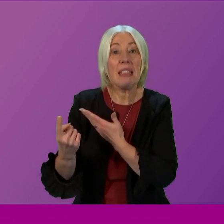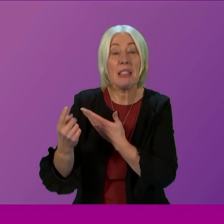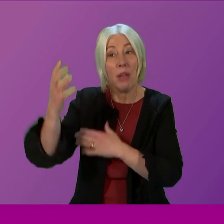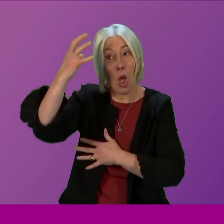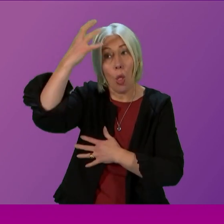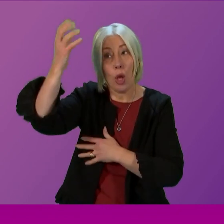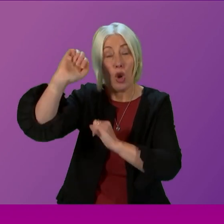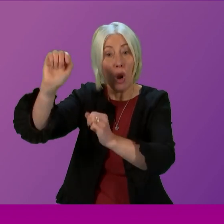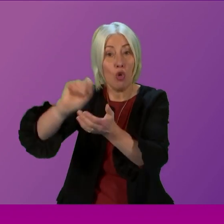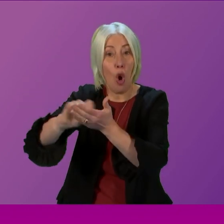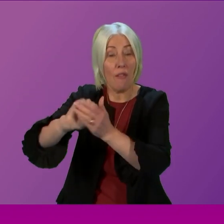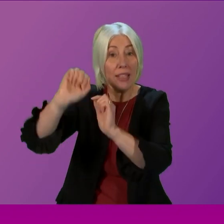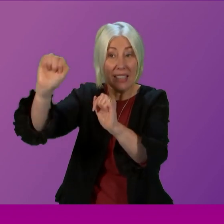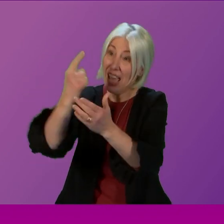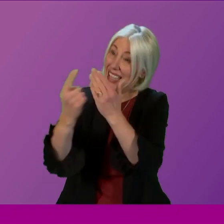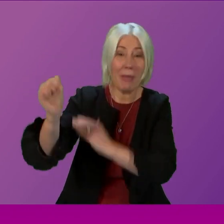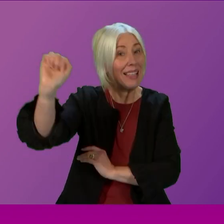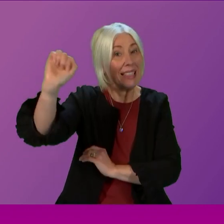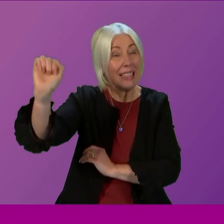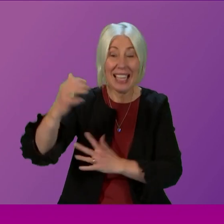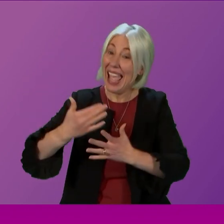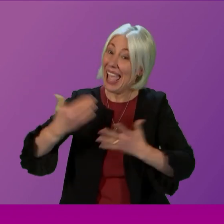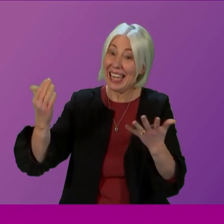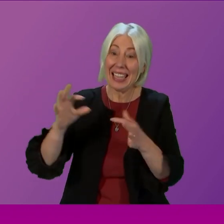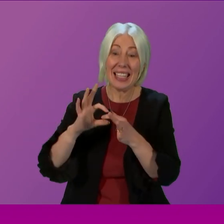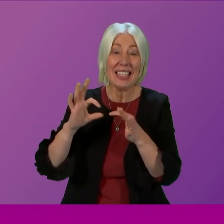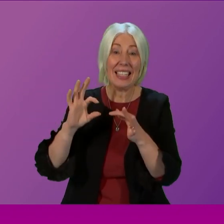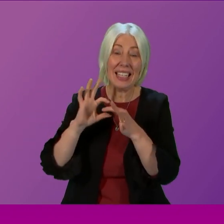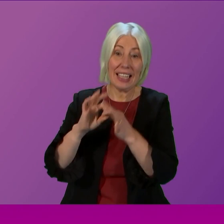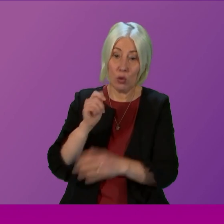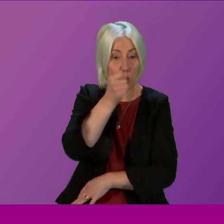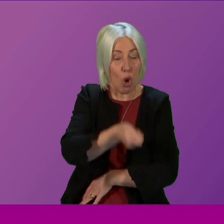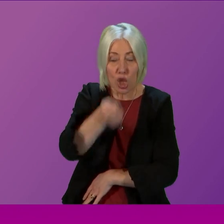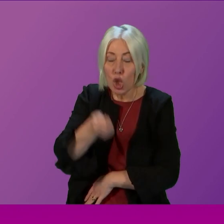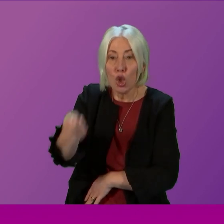Office and Procurator Fiscal Service; the Crown Office is independent on all decisions relating to prosecutions. There have been live court